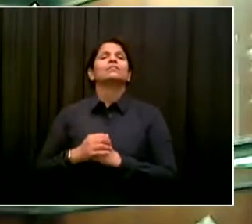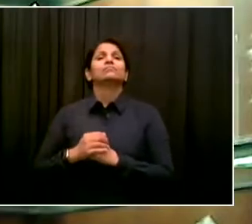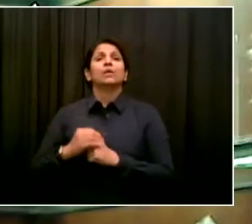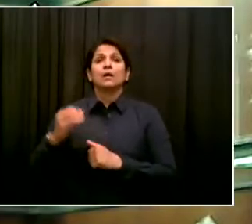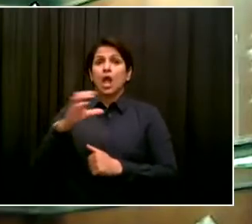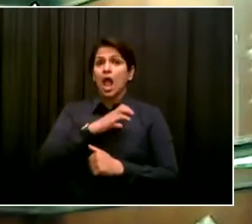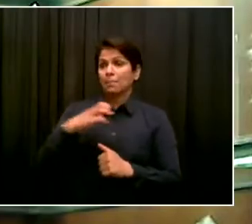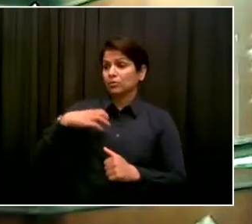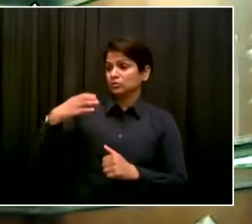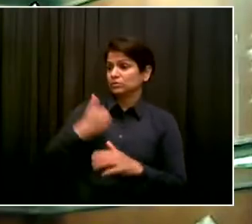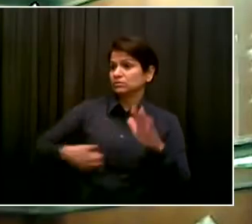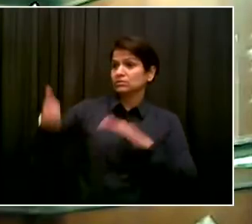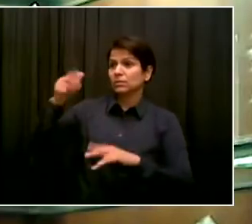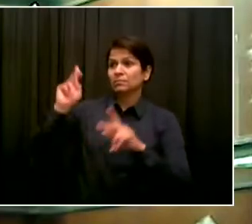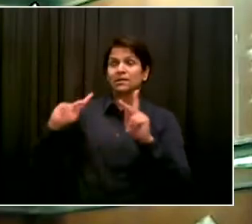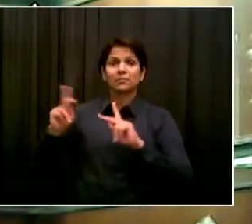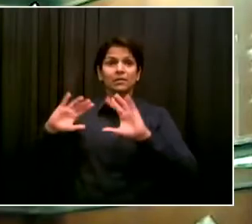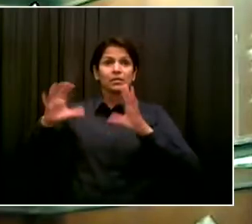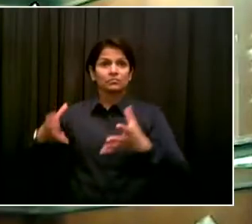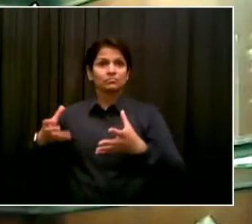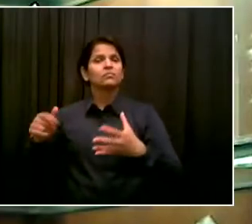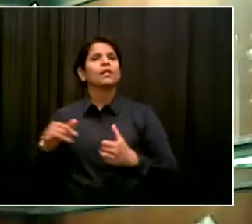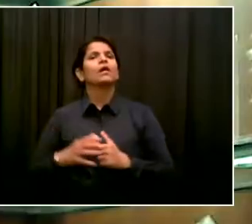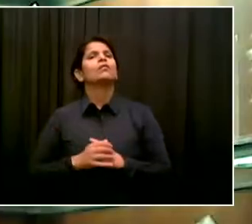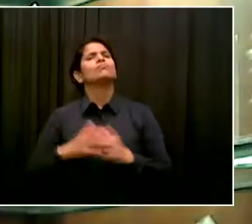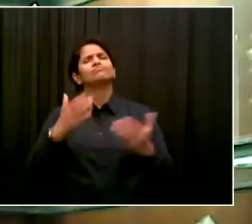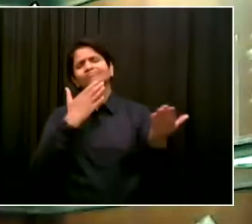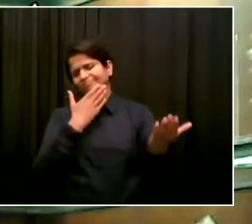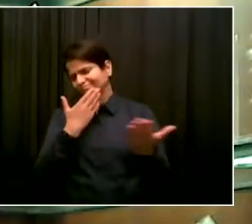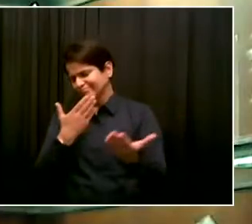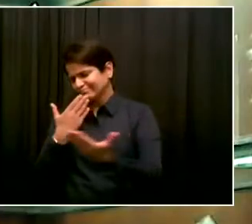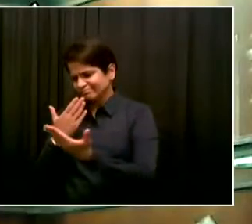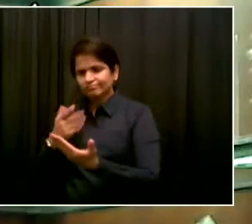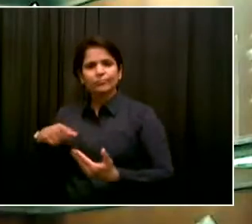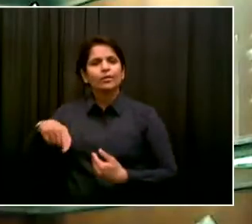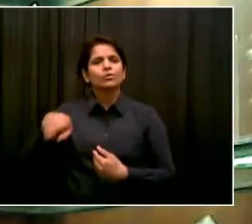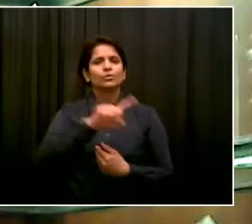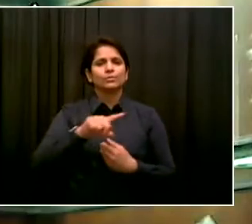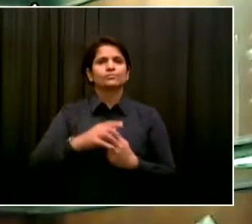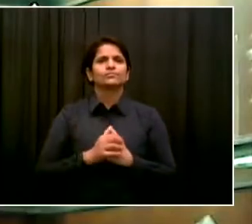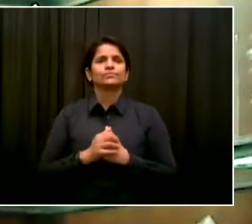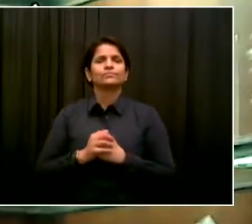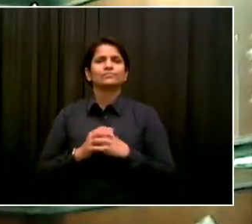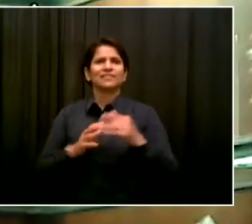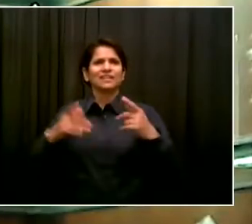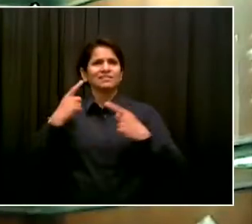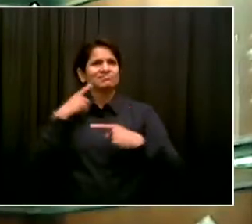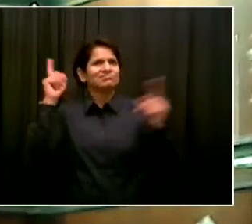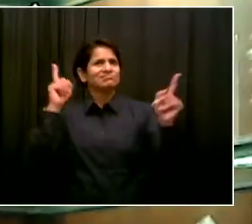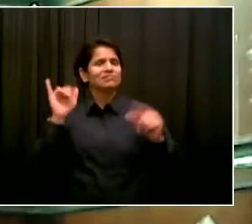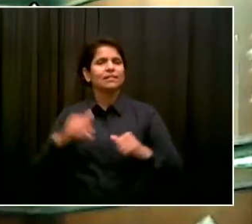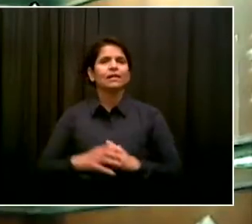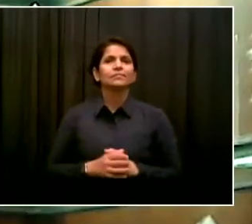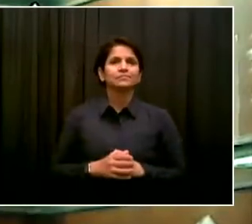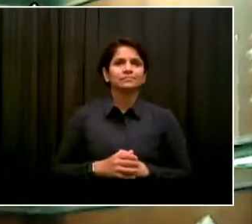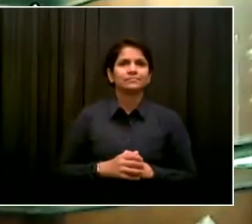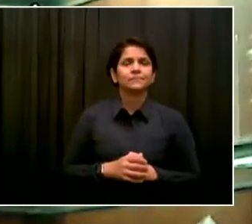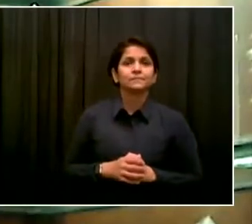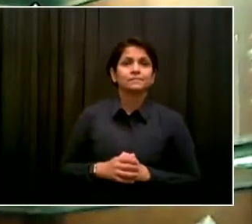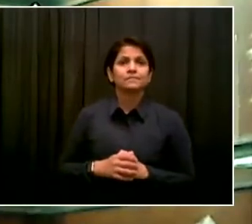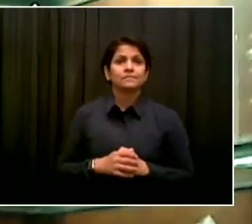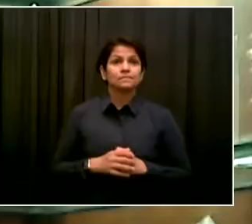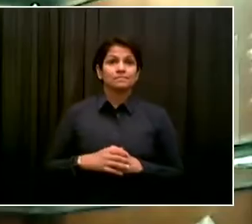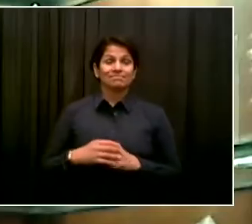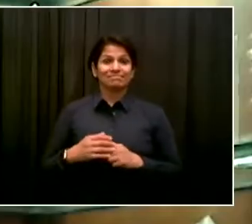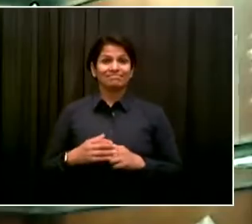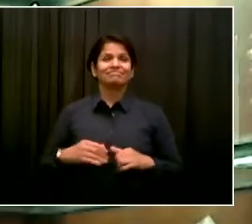POSSIBLE.